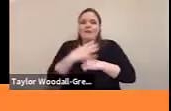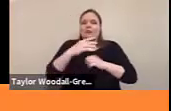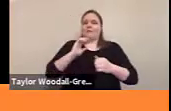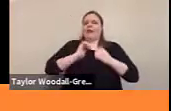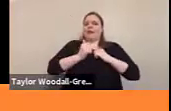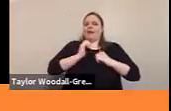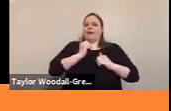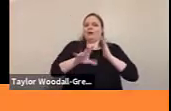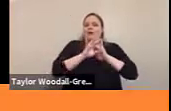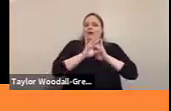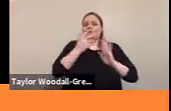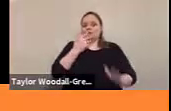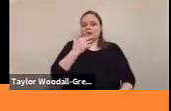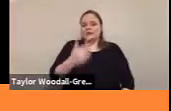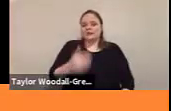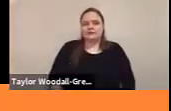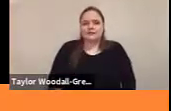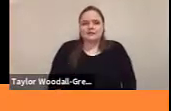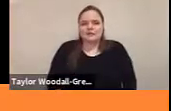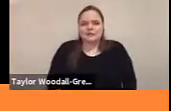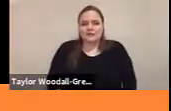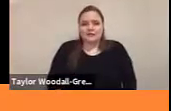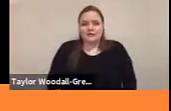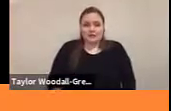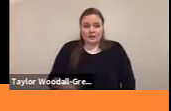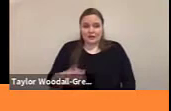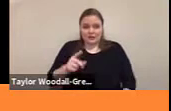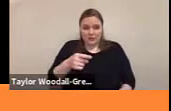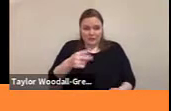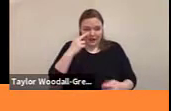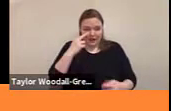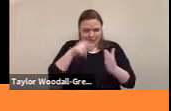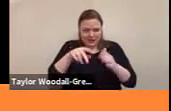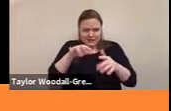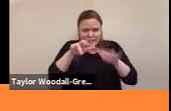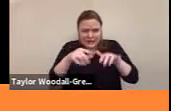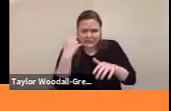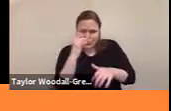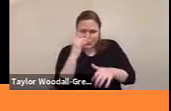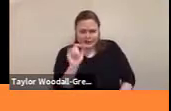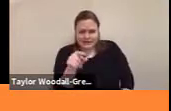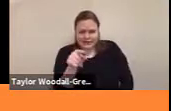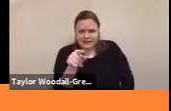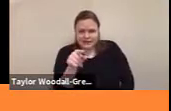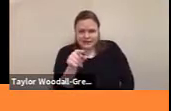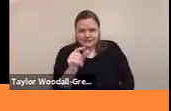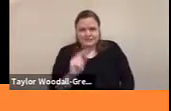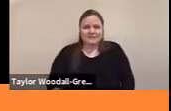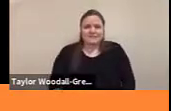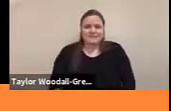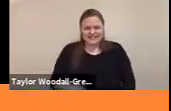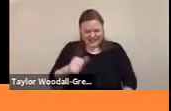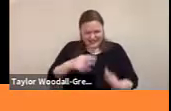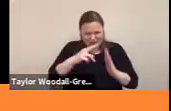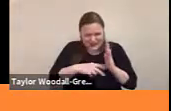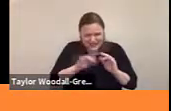Otherwise, we might end up with text that looks like this. Can you read that? Or this.